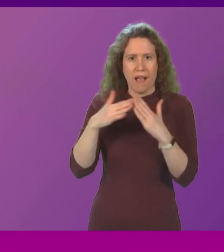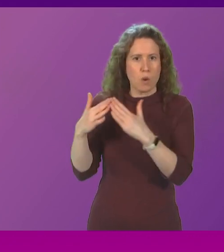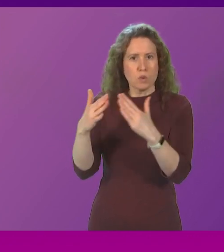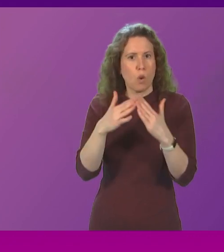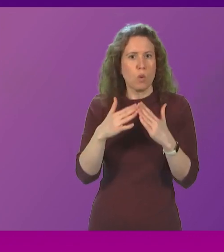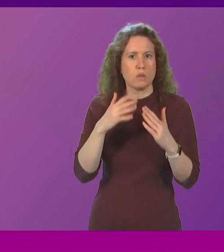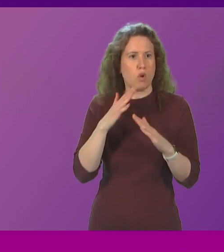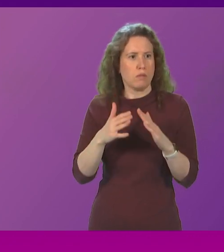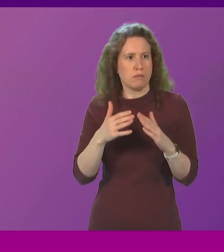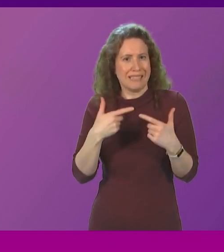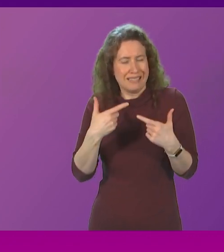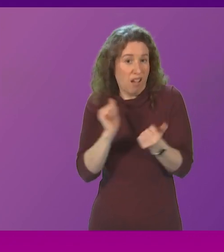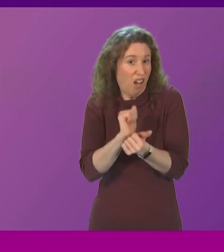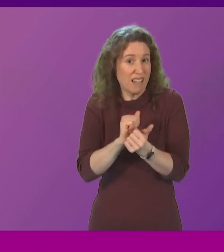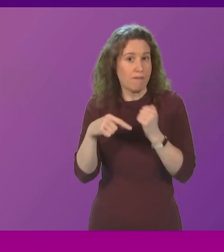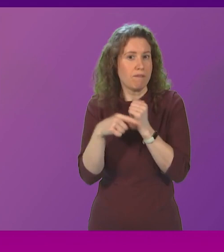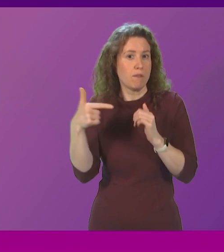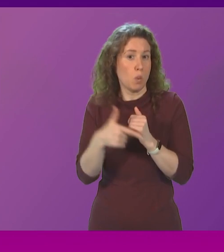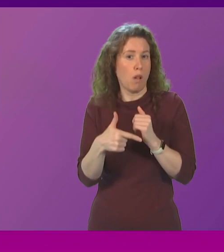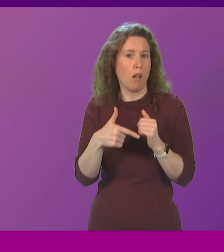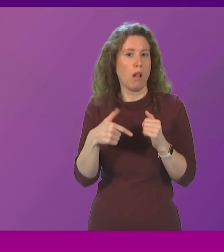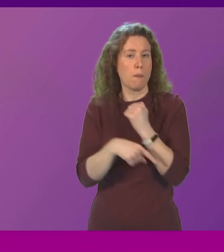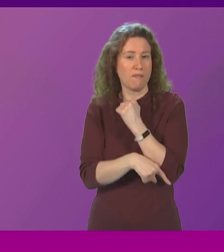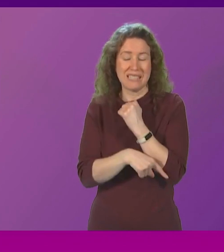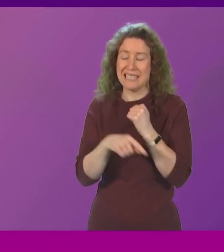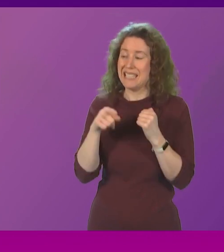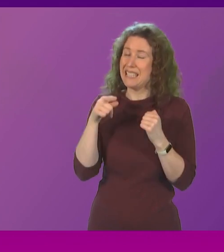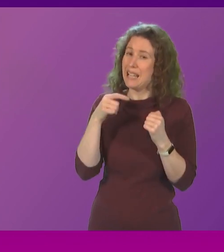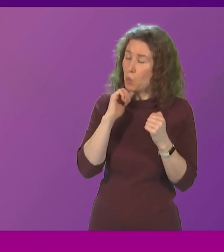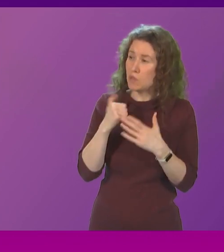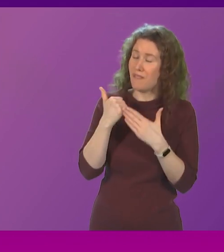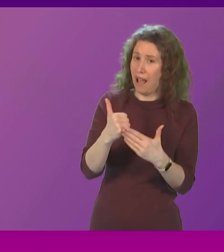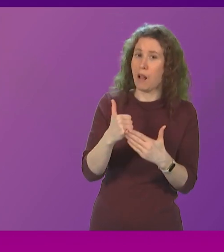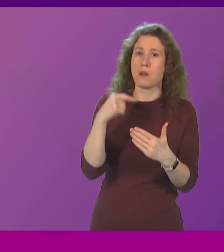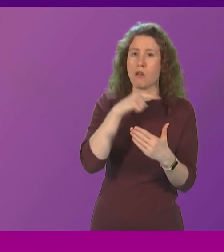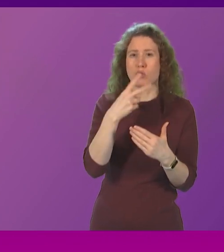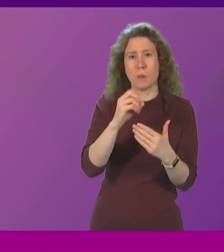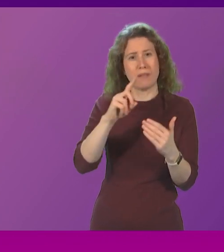scheme would have removed 120,000 Scottish households from extreme poverty.